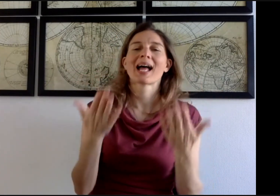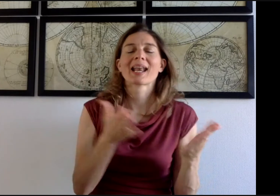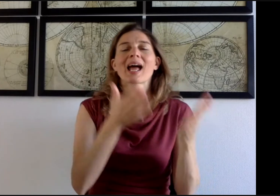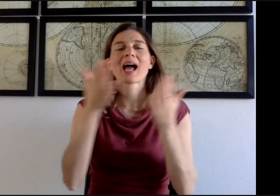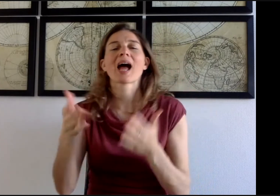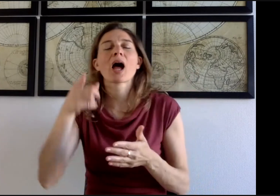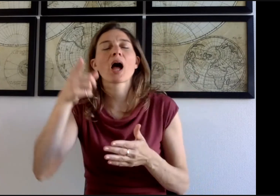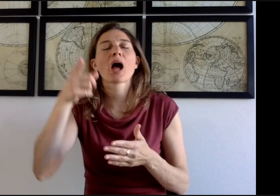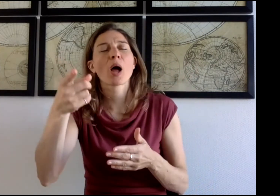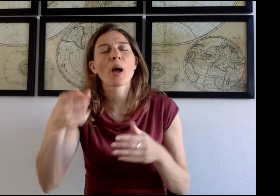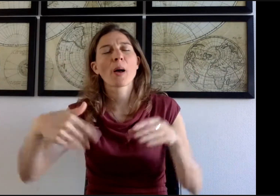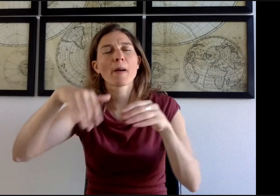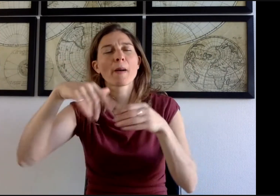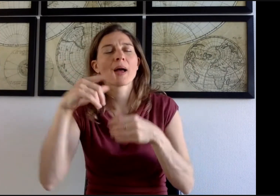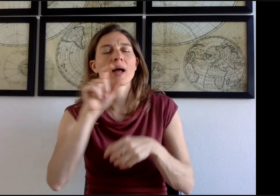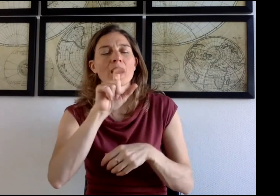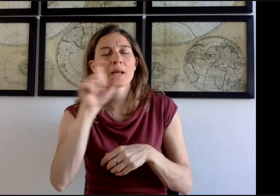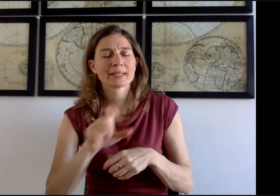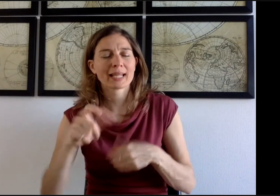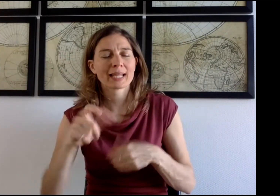We'll start with Luisa Basisio.